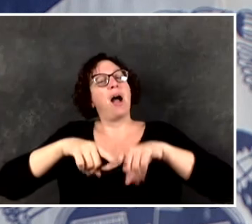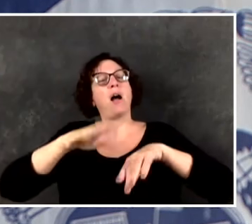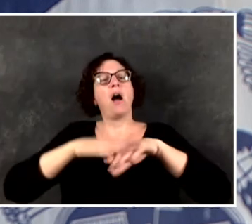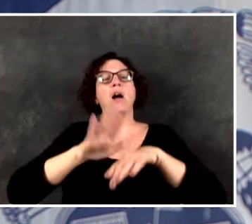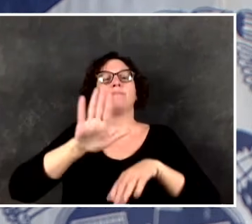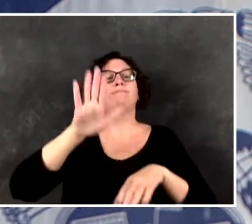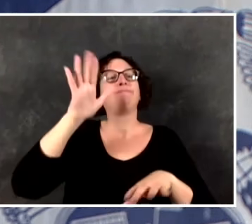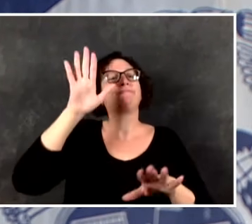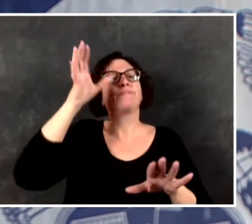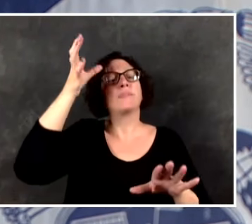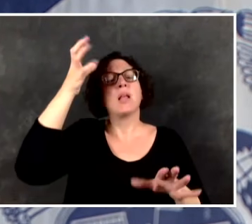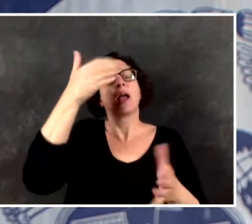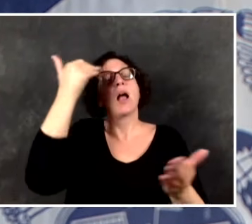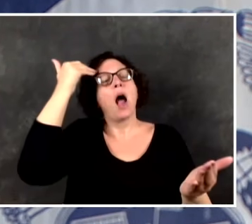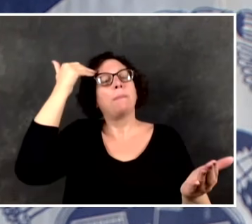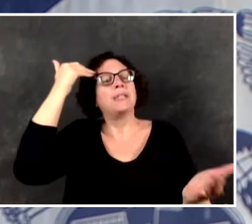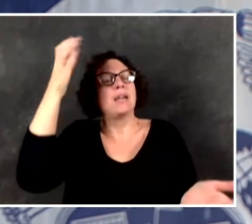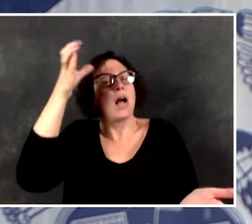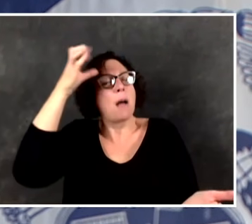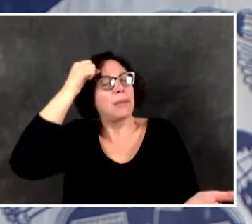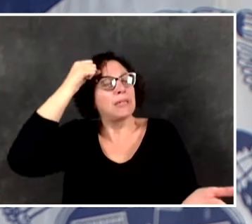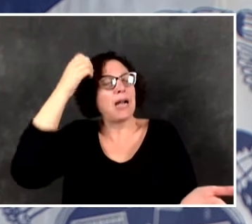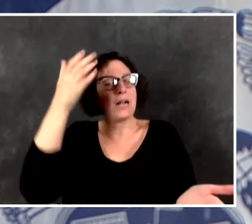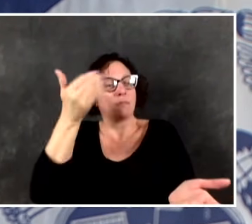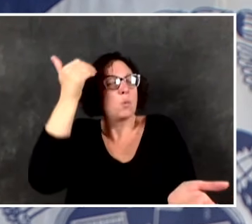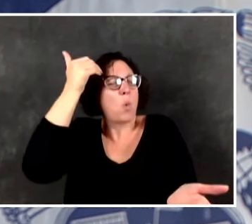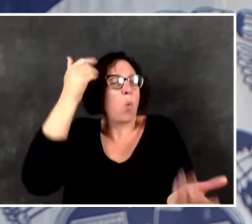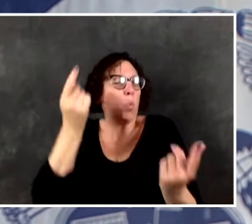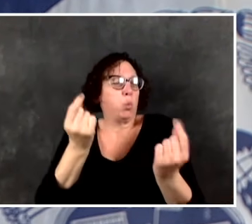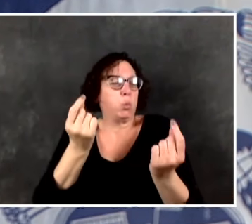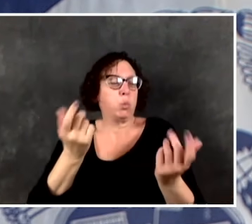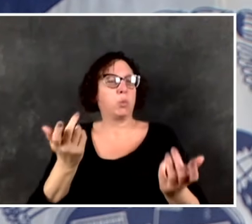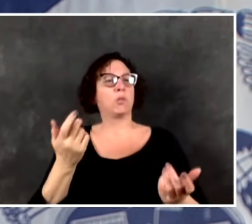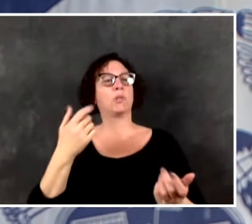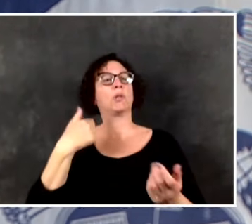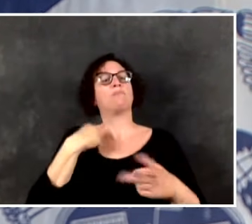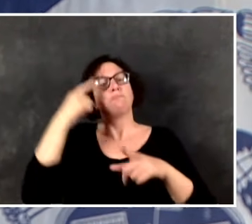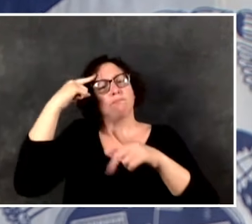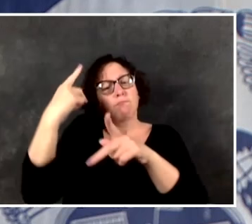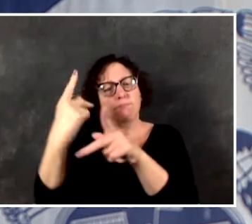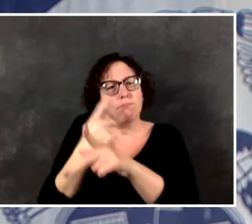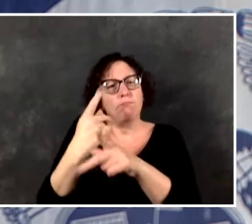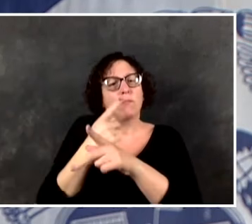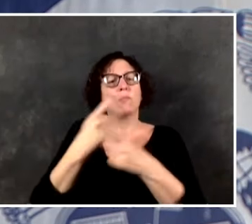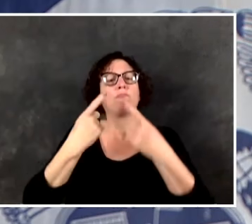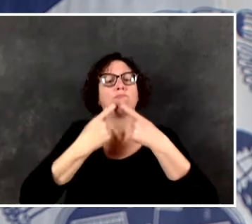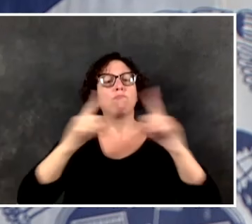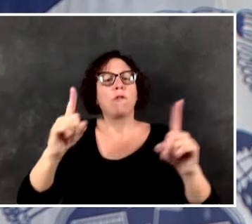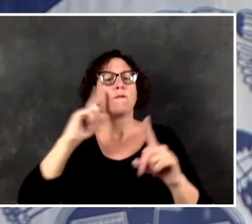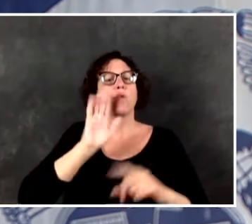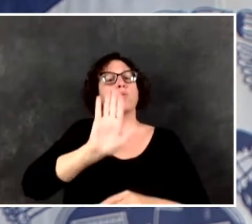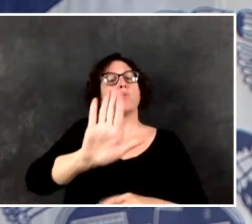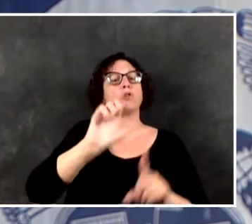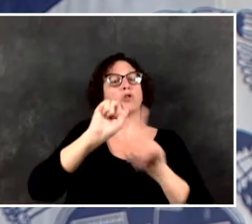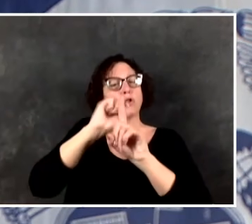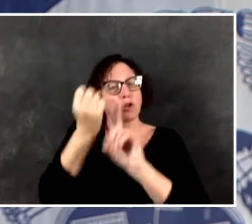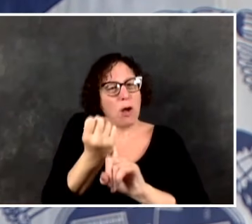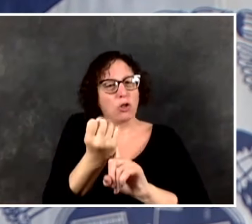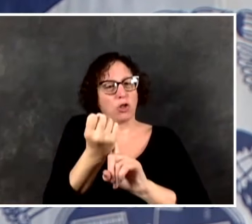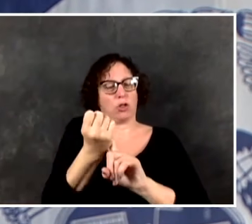FAR, PEOPLE DEAL WITH THE COMMON SENSE LEVEL. WEE'R GINOG TO TRY TO WORK WITH PEOPLE TO FIGURE